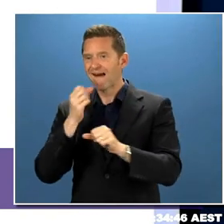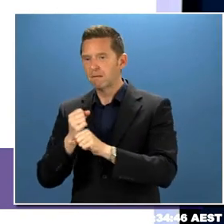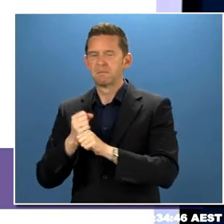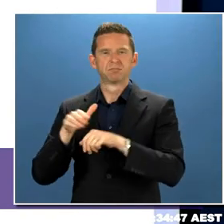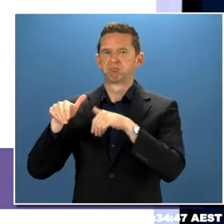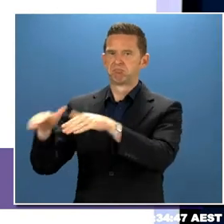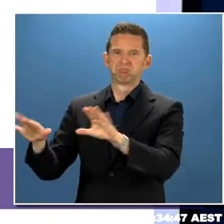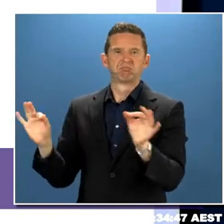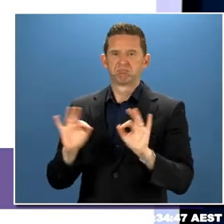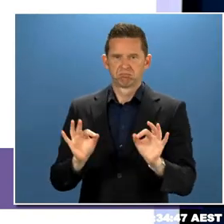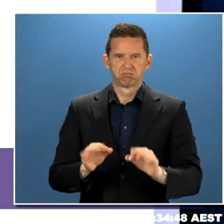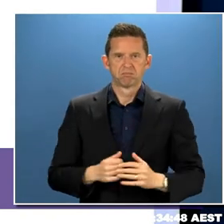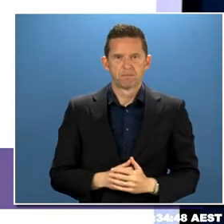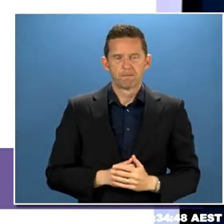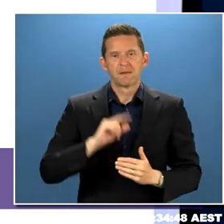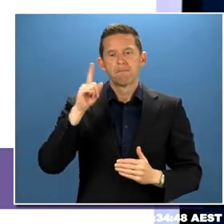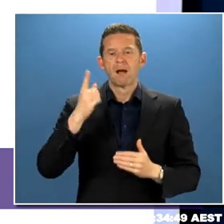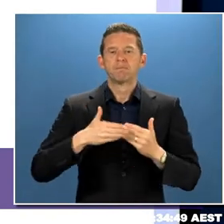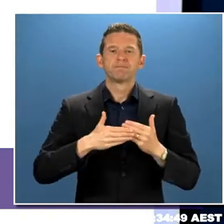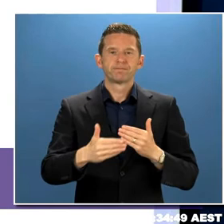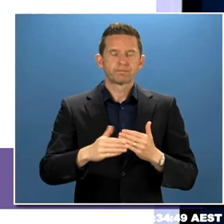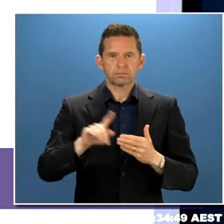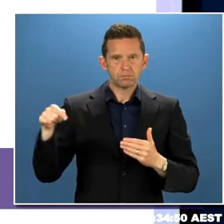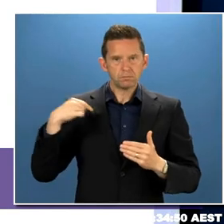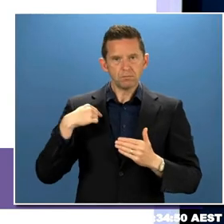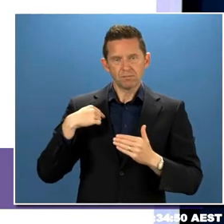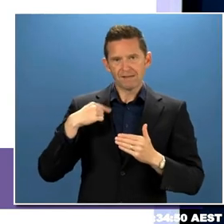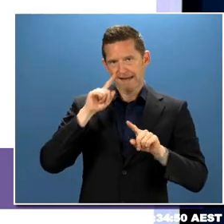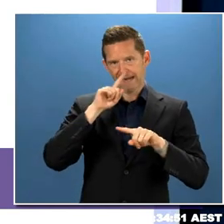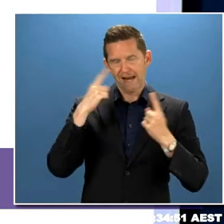However, our focus cannot and will not be one-sided.